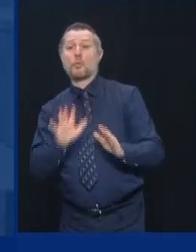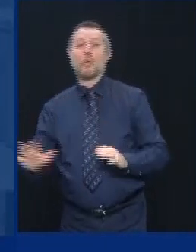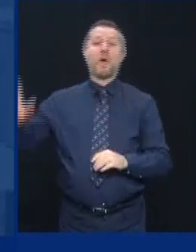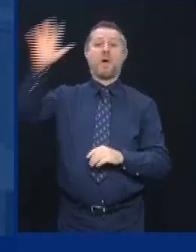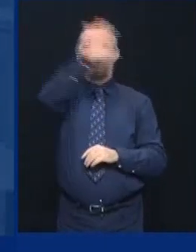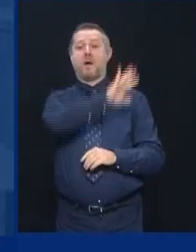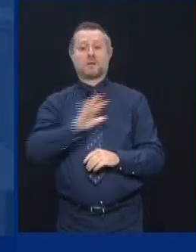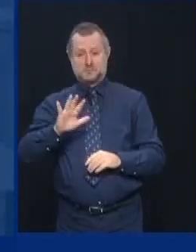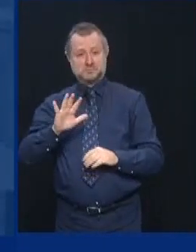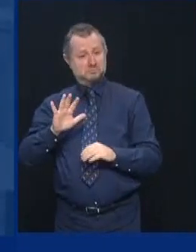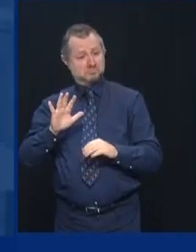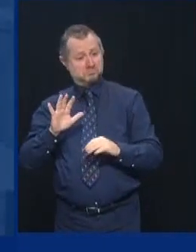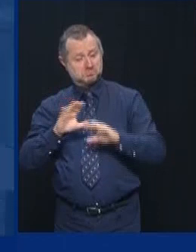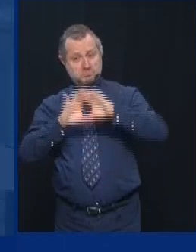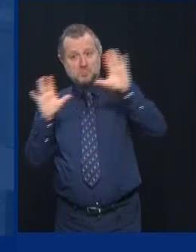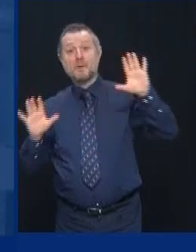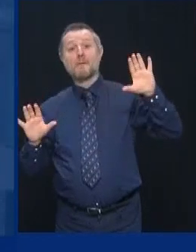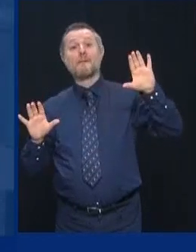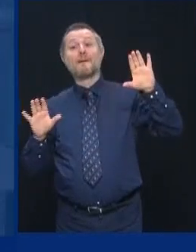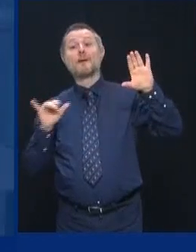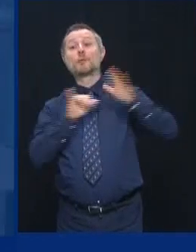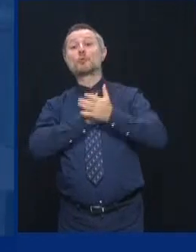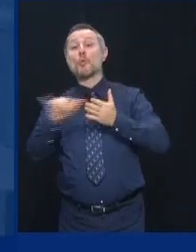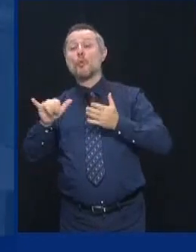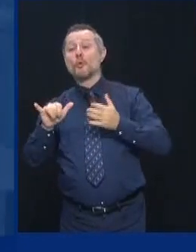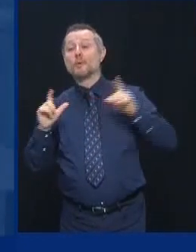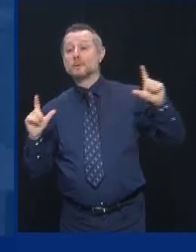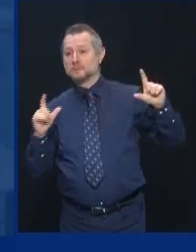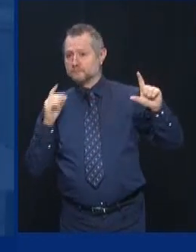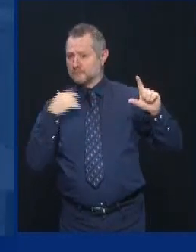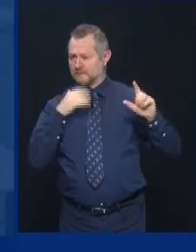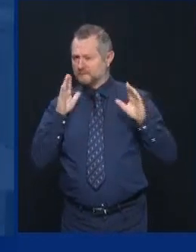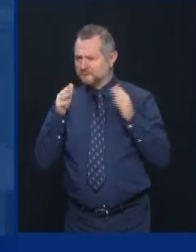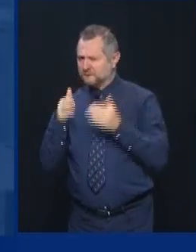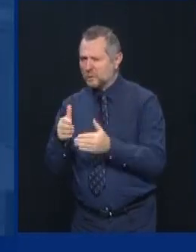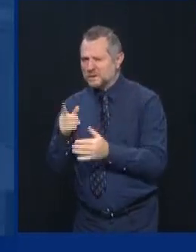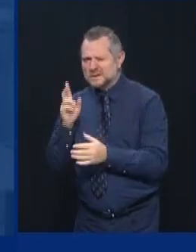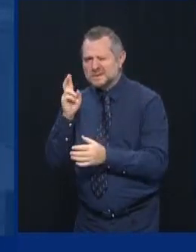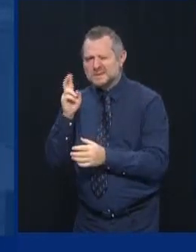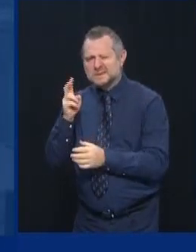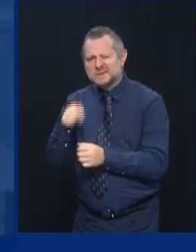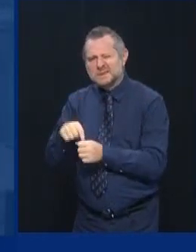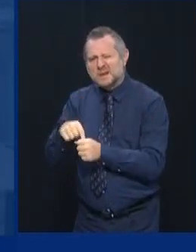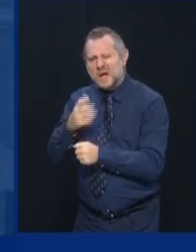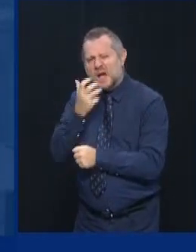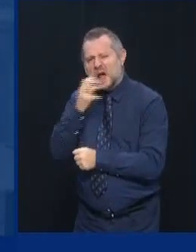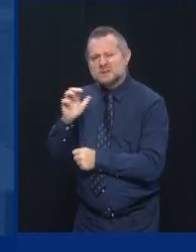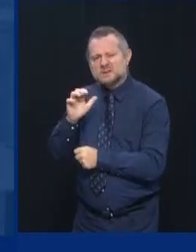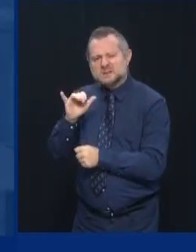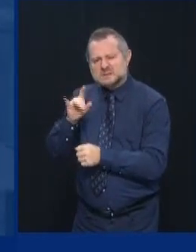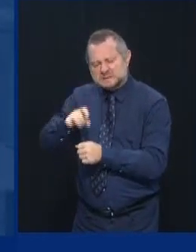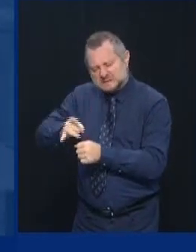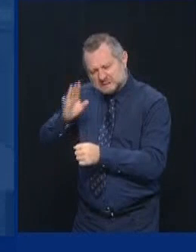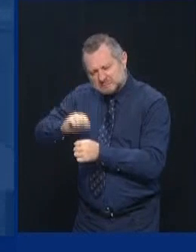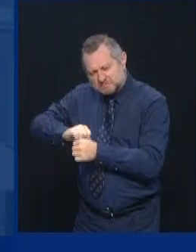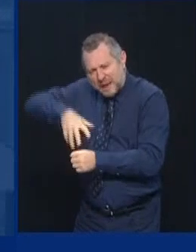DIFFERENT UNIVERSES NOW. IT'S A LITTLE DIFFERENT THAN THE PAST. EVERYTHING IS STATEWIDE NUMBERS